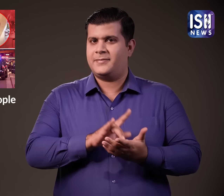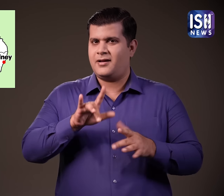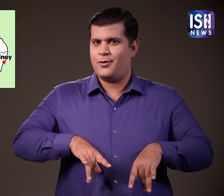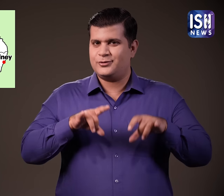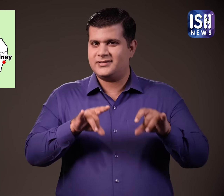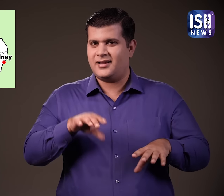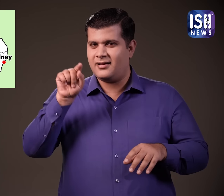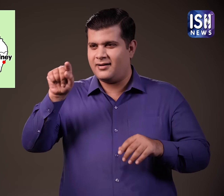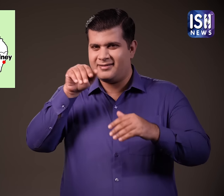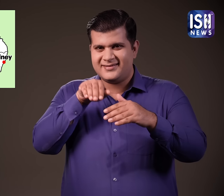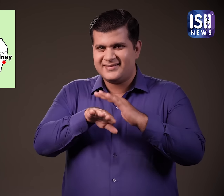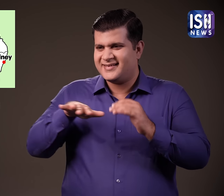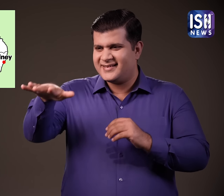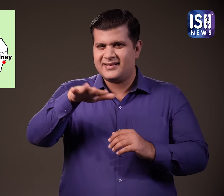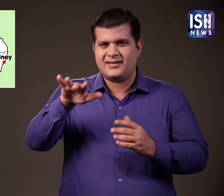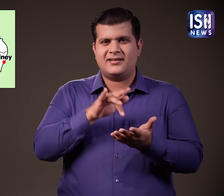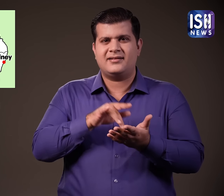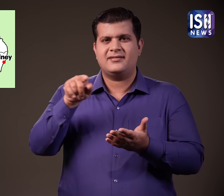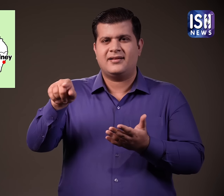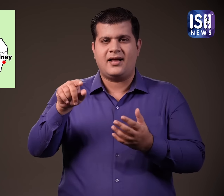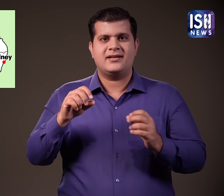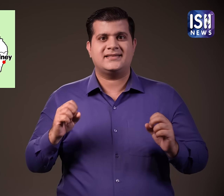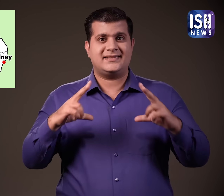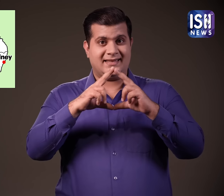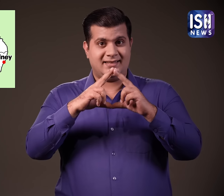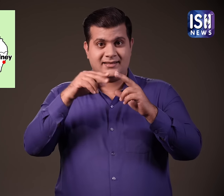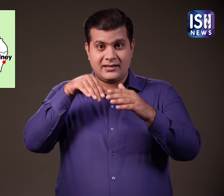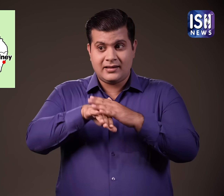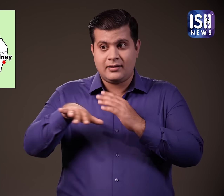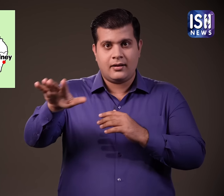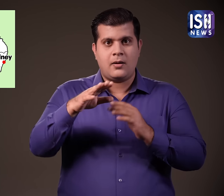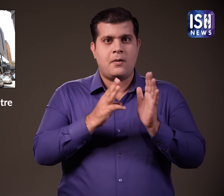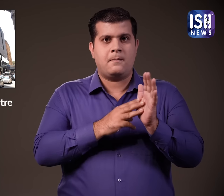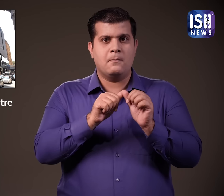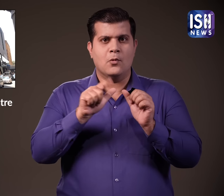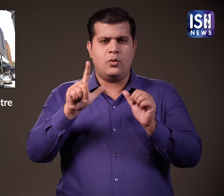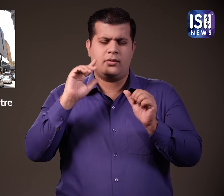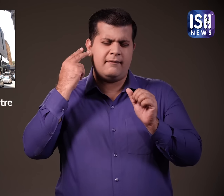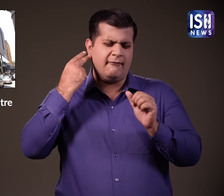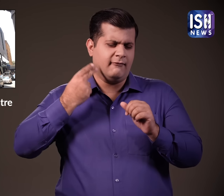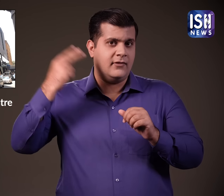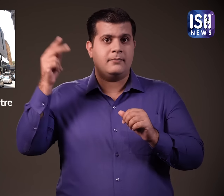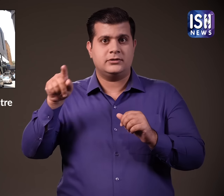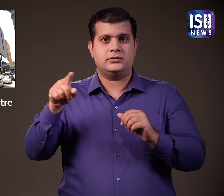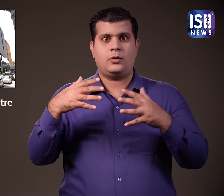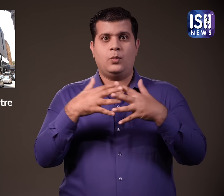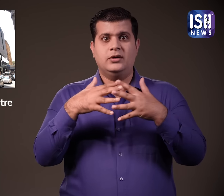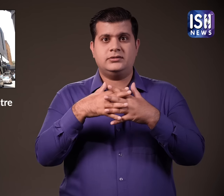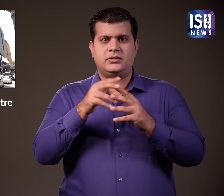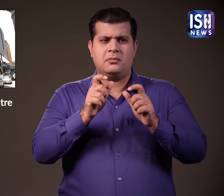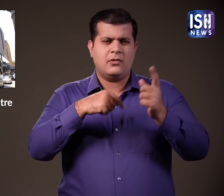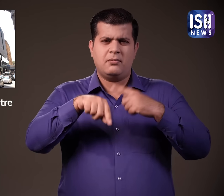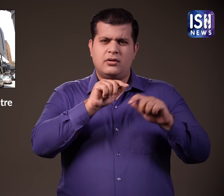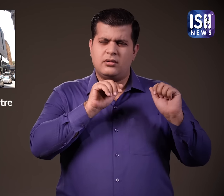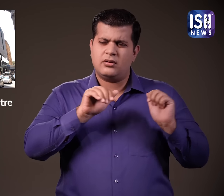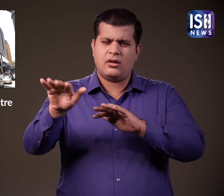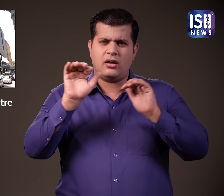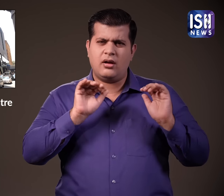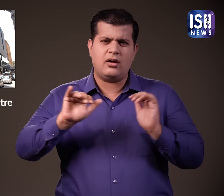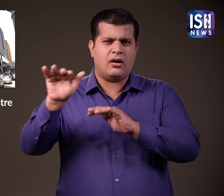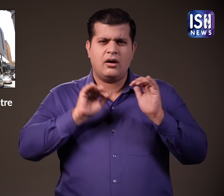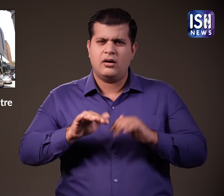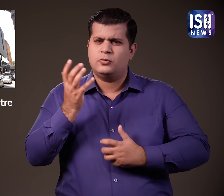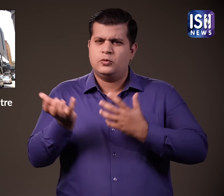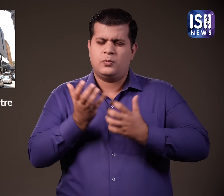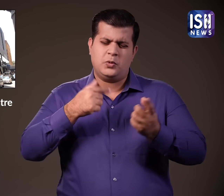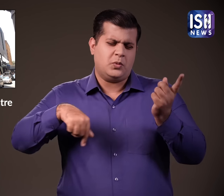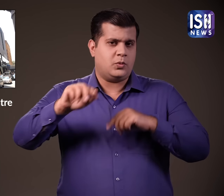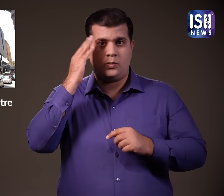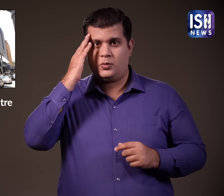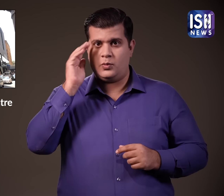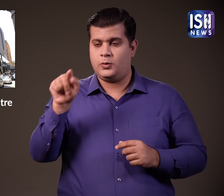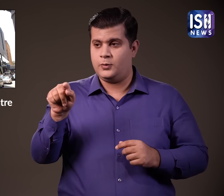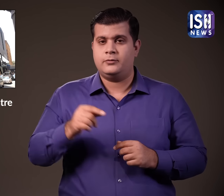There is a famous mall in Sydney, Australia known as The Westfield Shopping Centre.